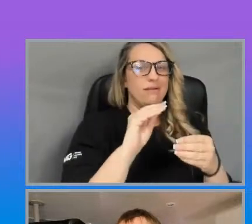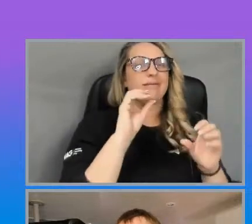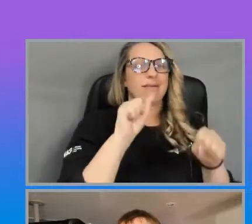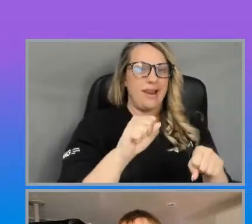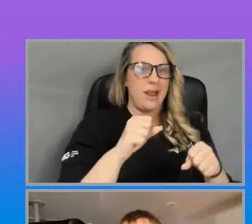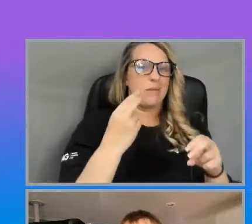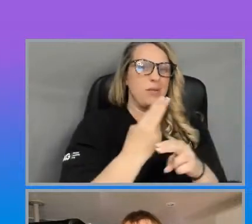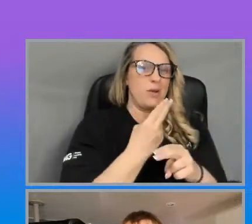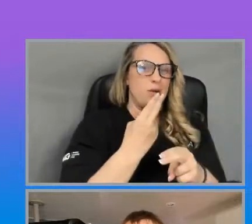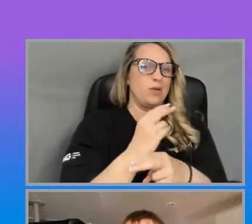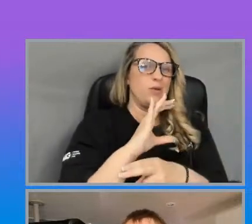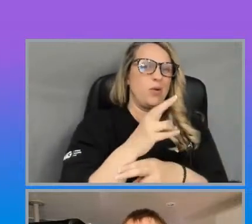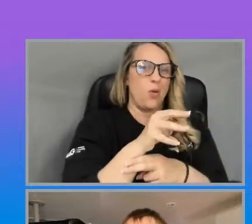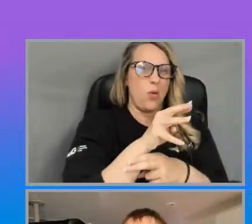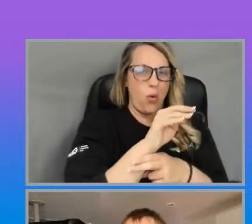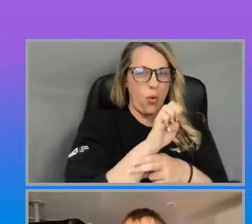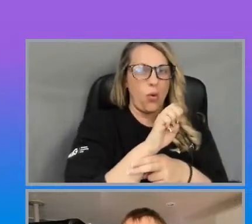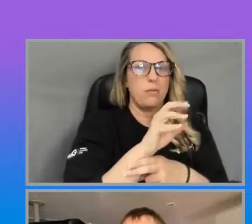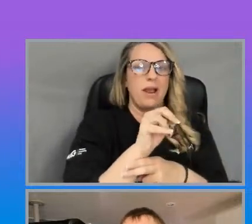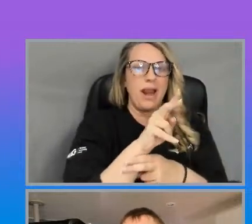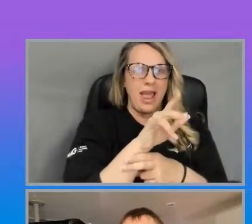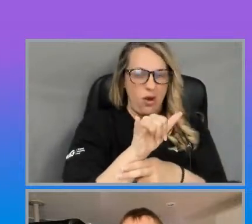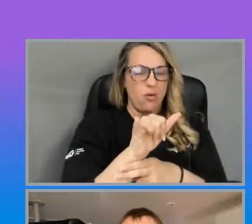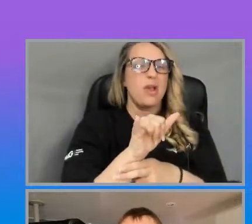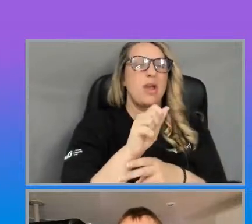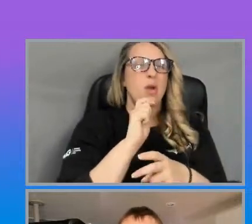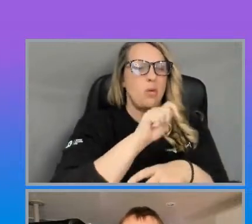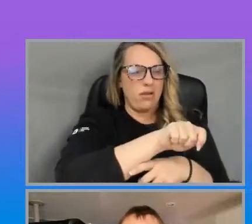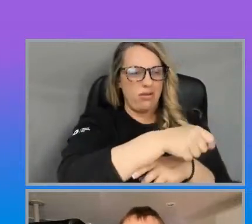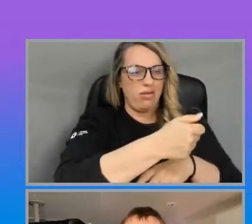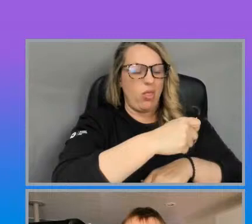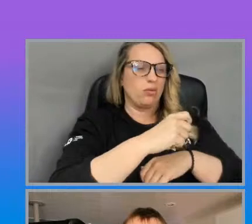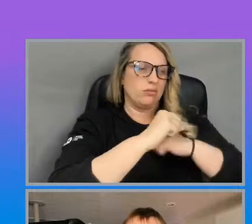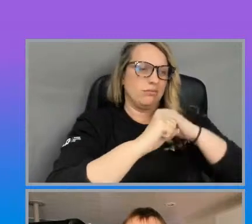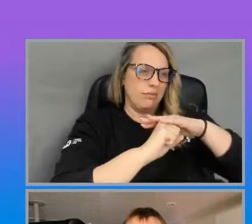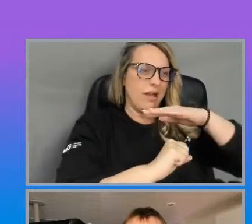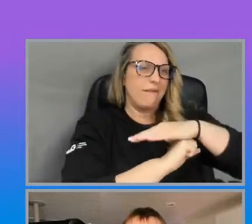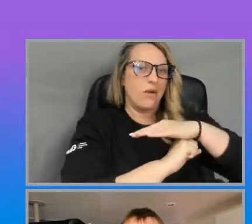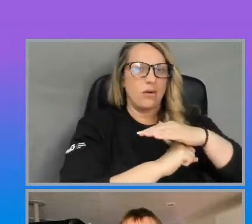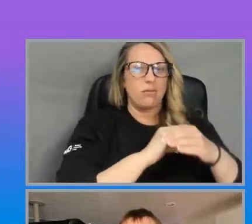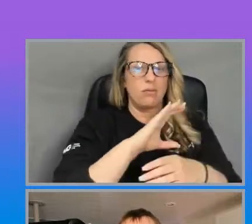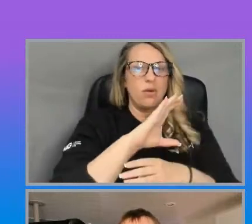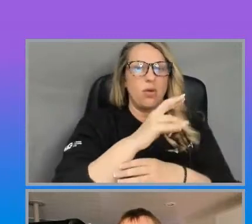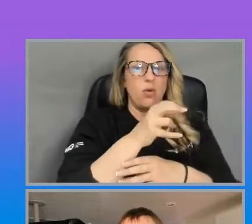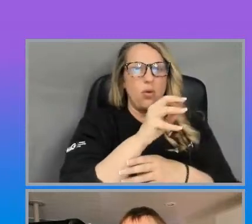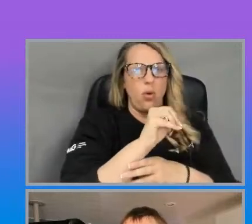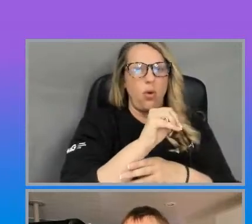so far can be tried out in Chrome Canary with experimental web platform features turned on.